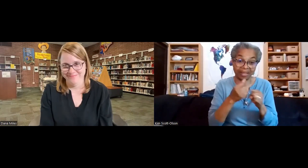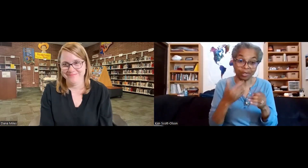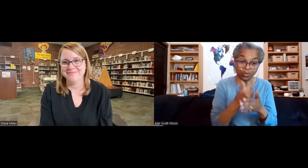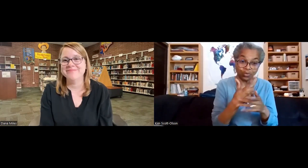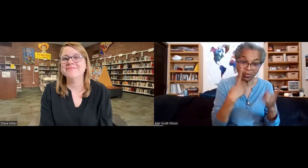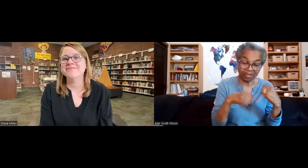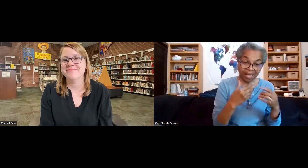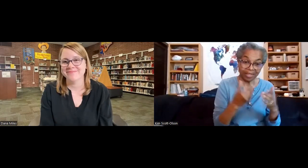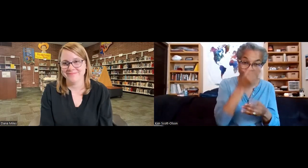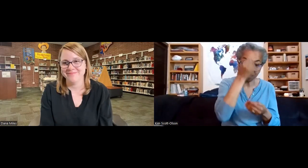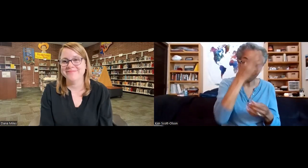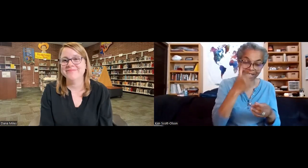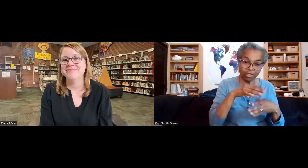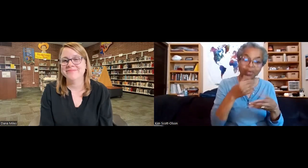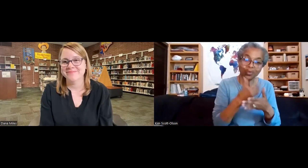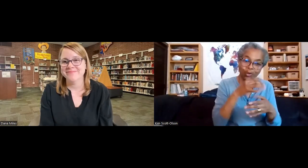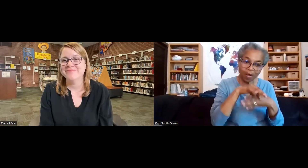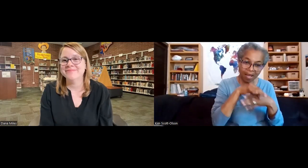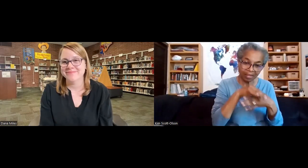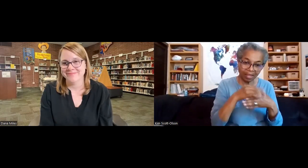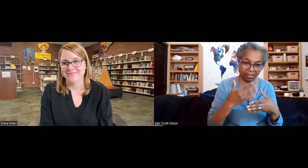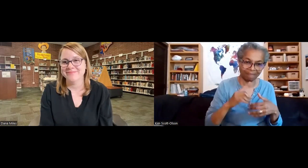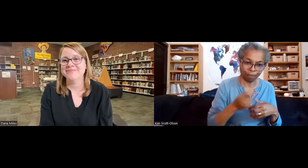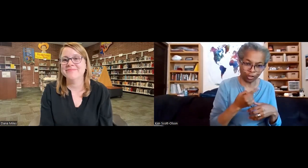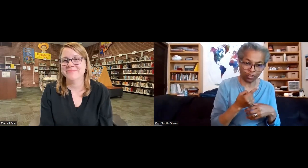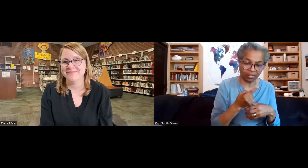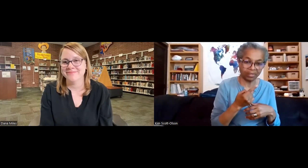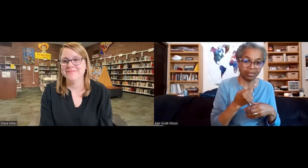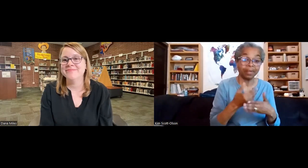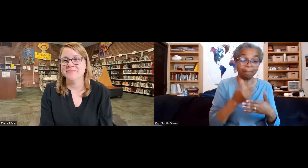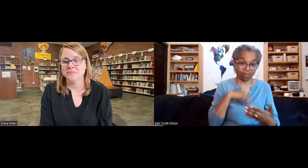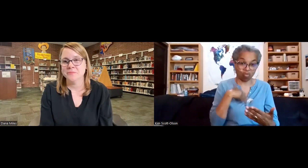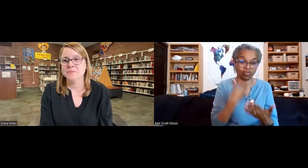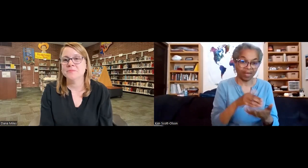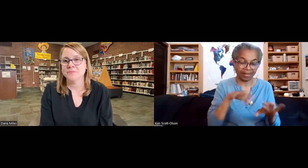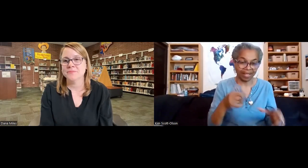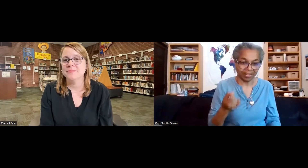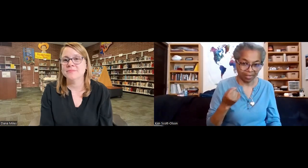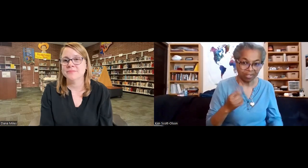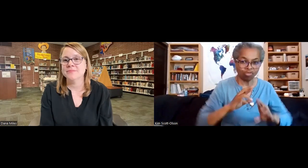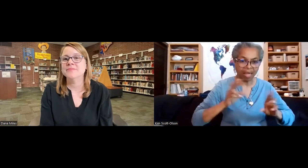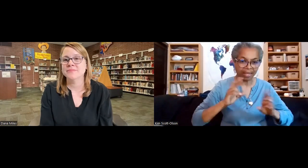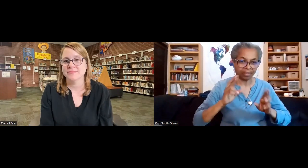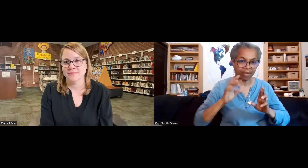So working with an interpreter to get new signs, information, and new content first before even arriving to class.